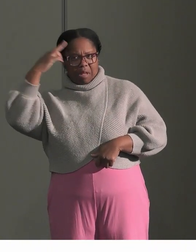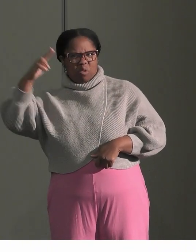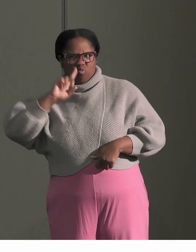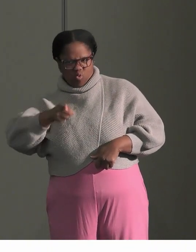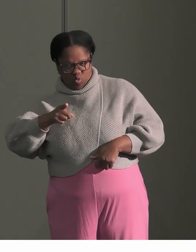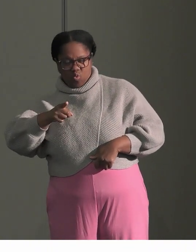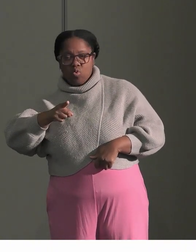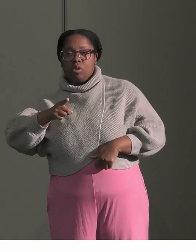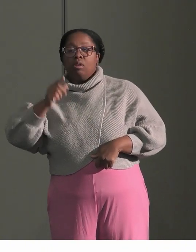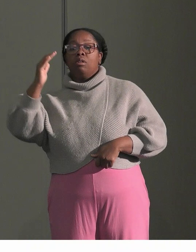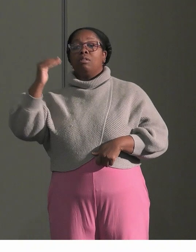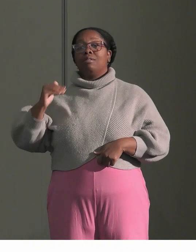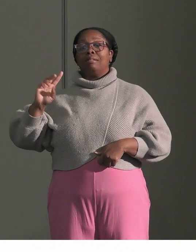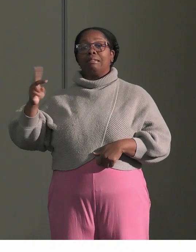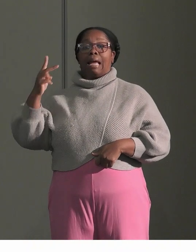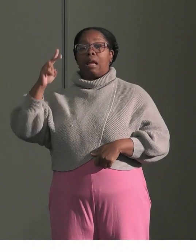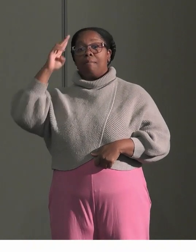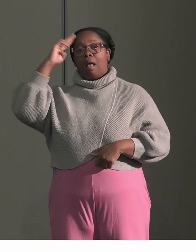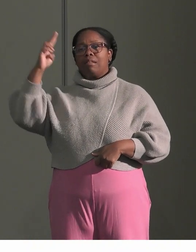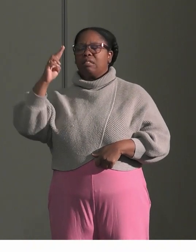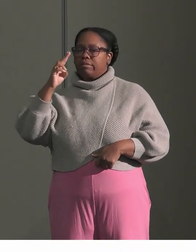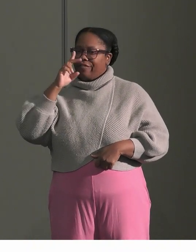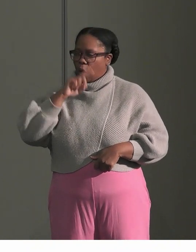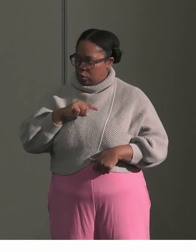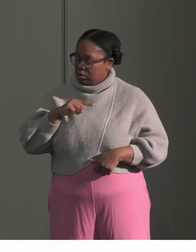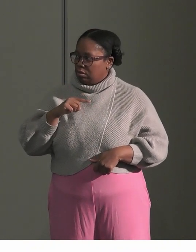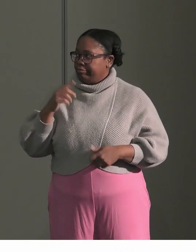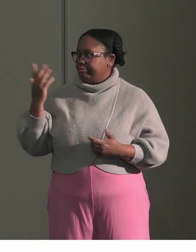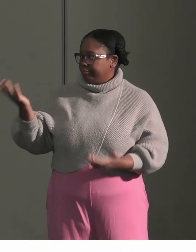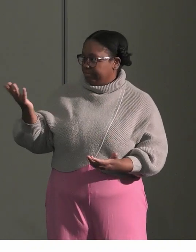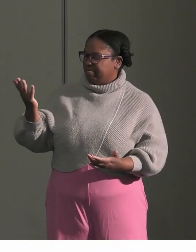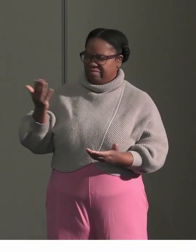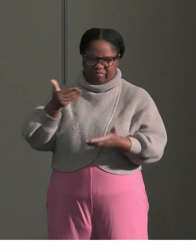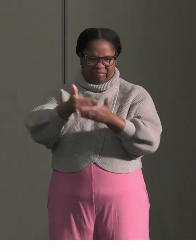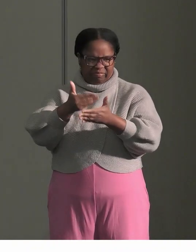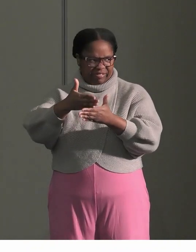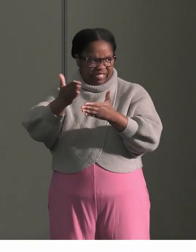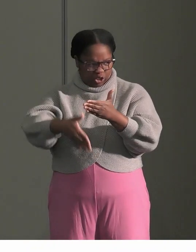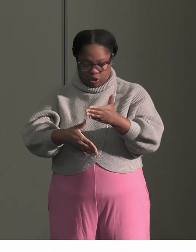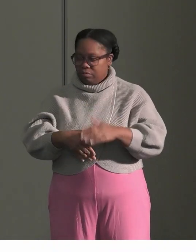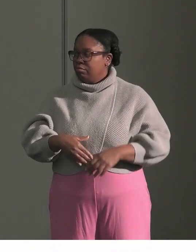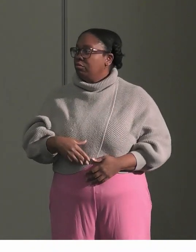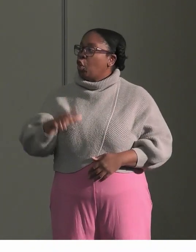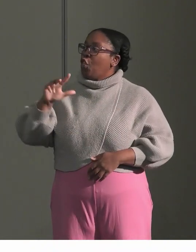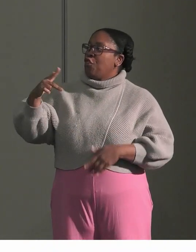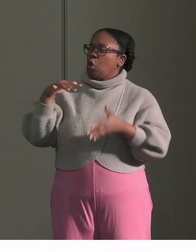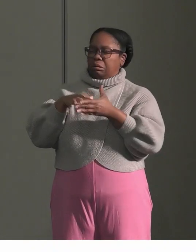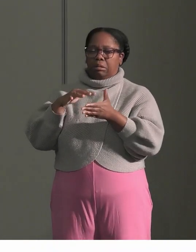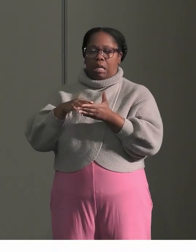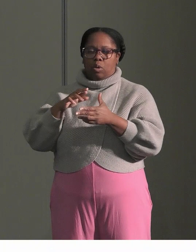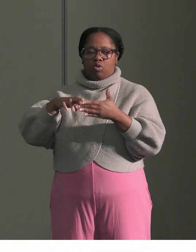But false for our second. So home stretch let's see what the third study gives us. Purchase a